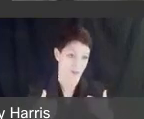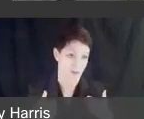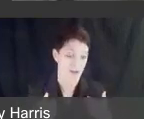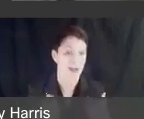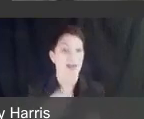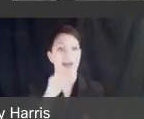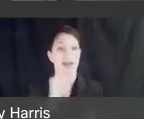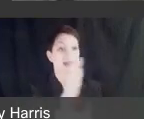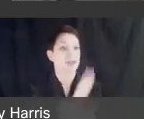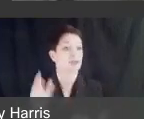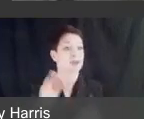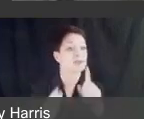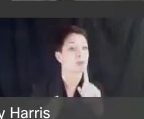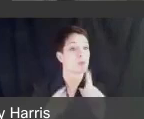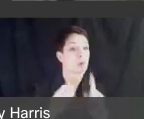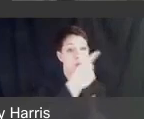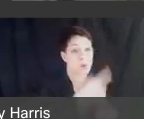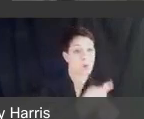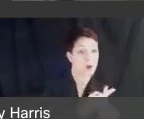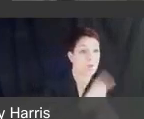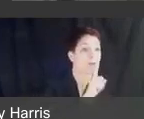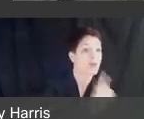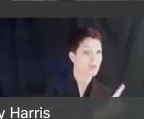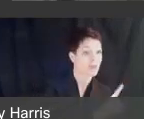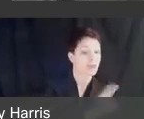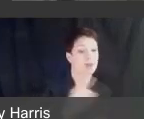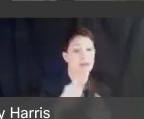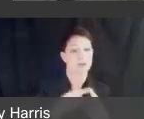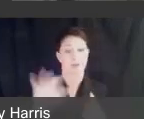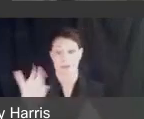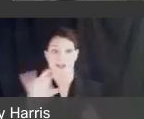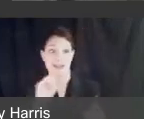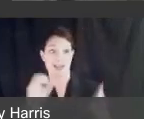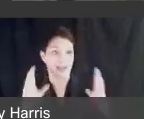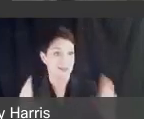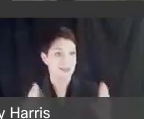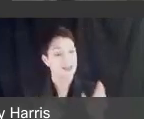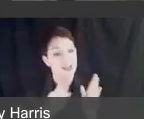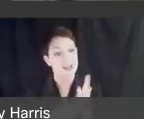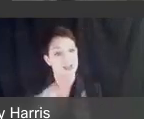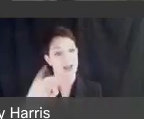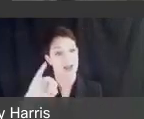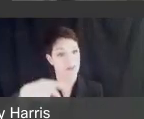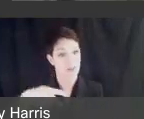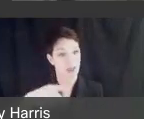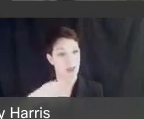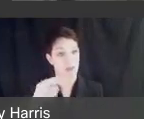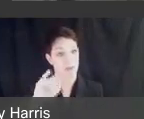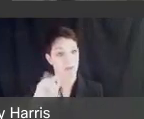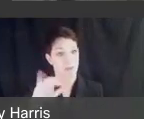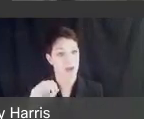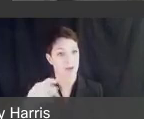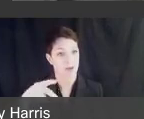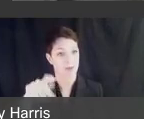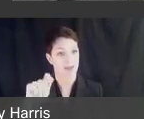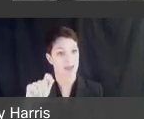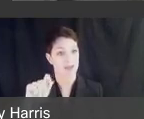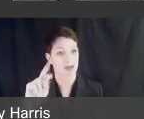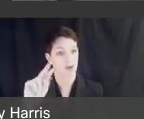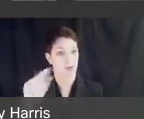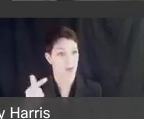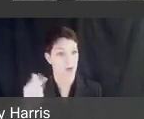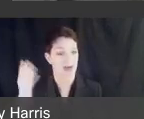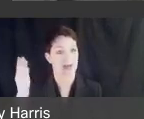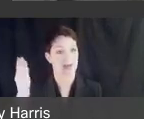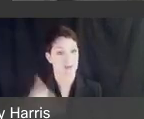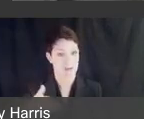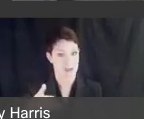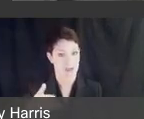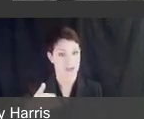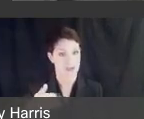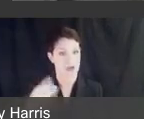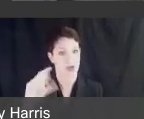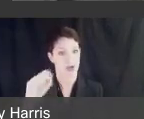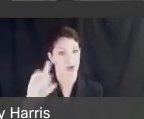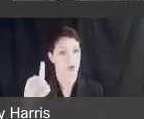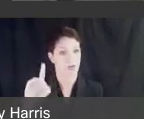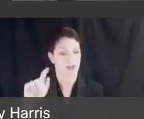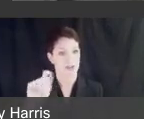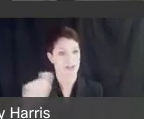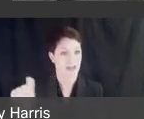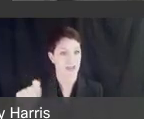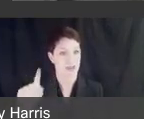month old to 98 years old and, as always, you can check our maps at www.montcopa.org/COVID-19.